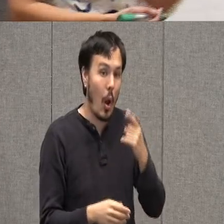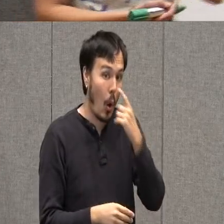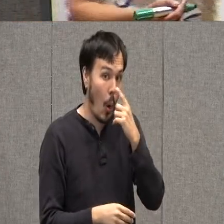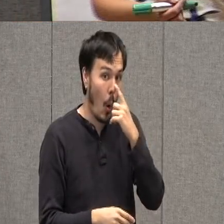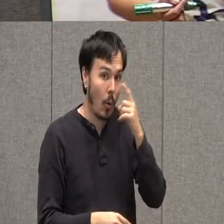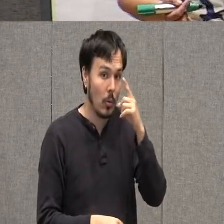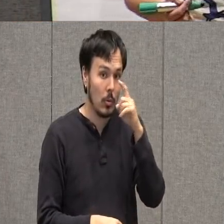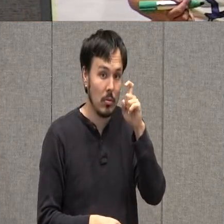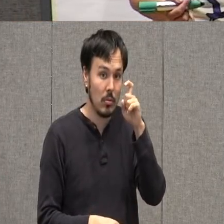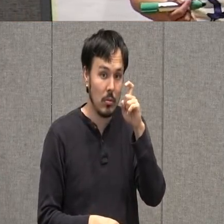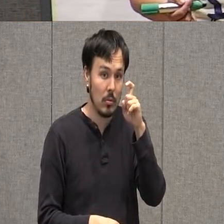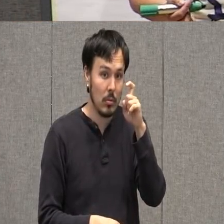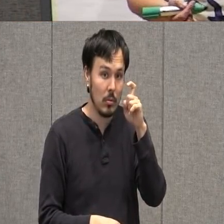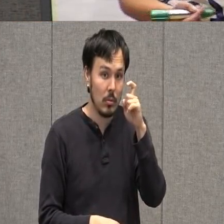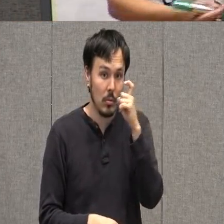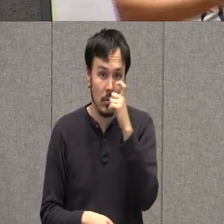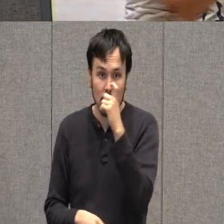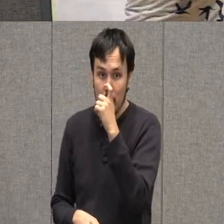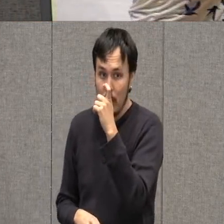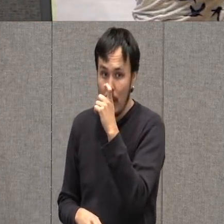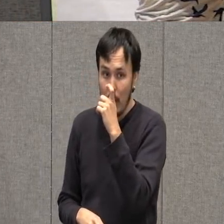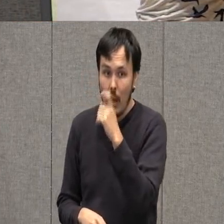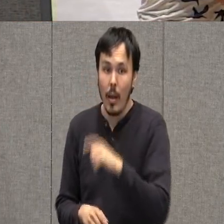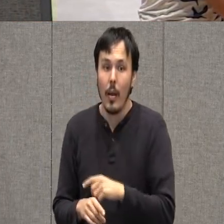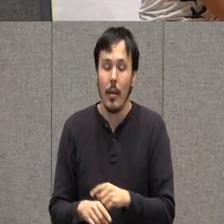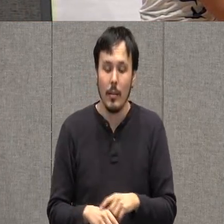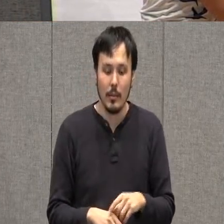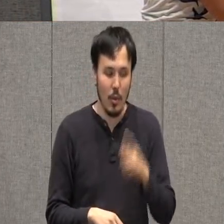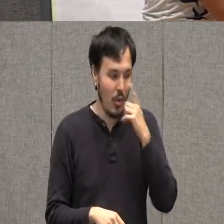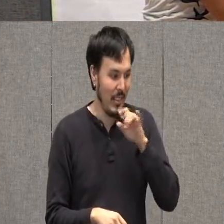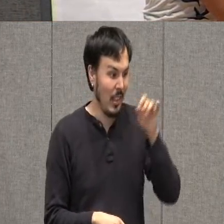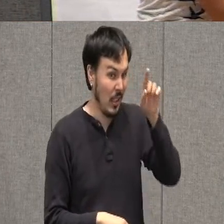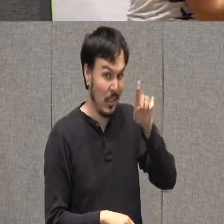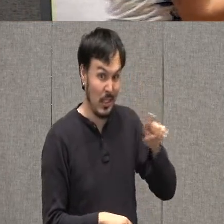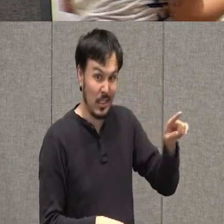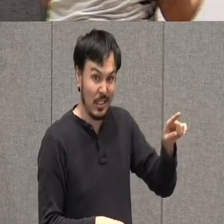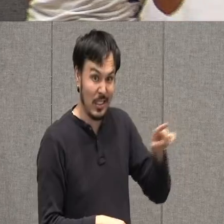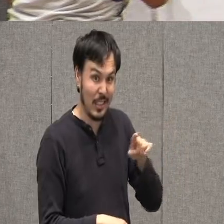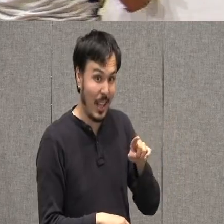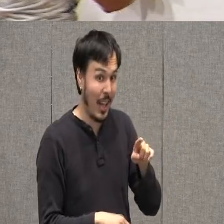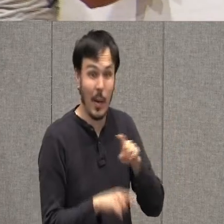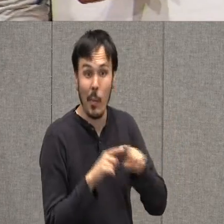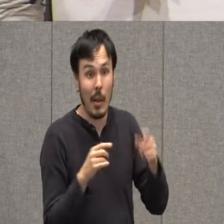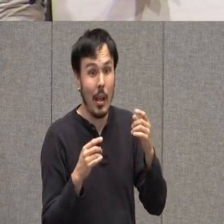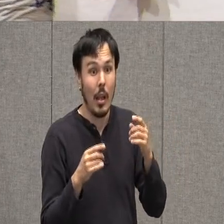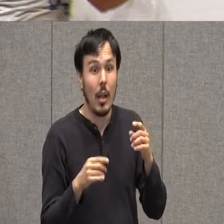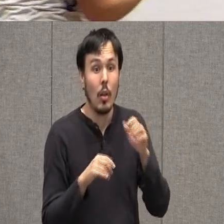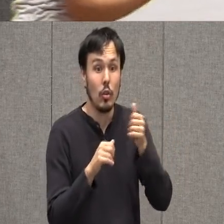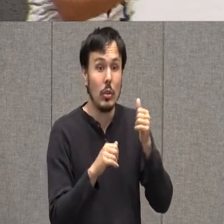So, when you're looking at someone straight on, you don't see their nose form the side, right? This is the nose from the side.